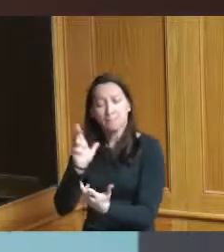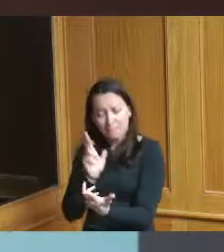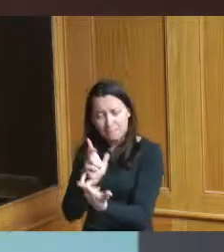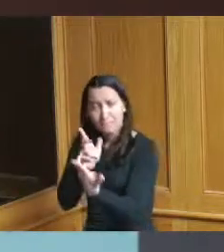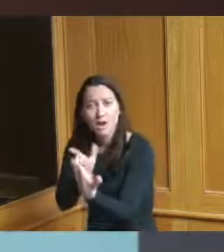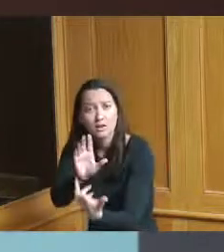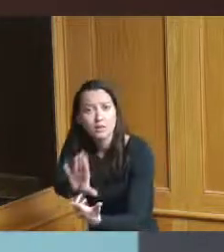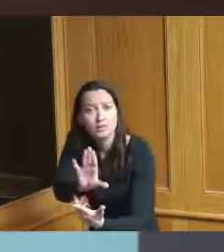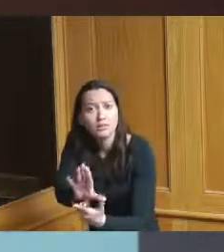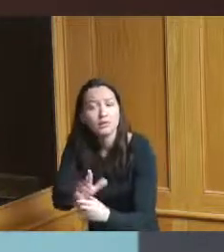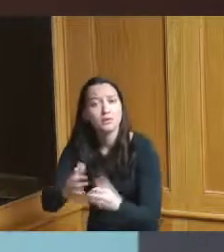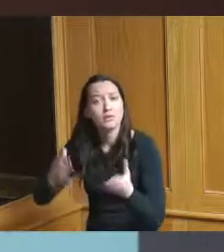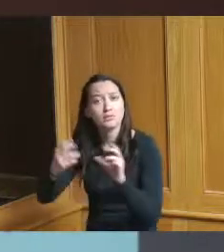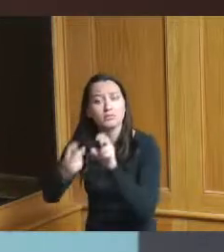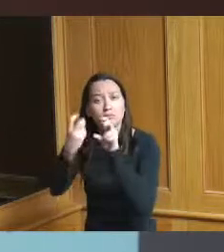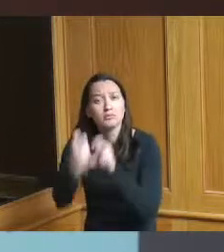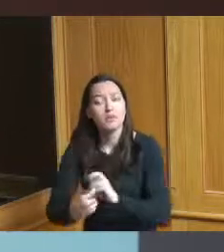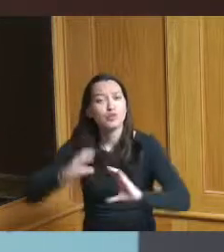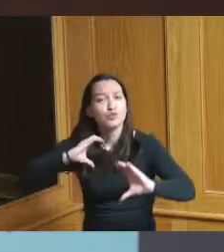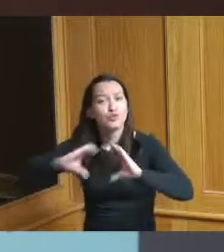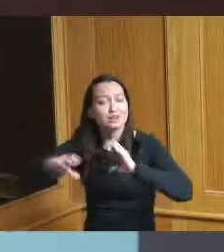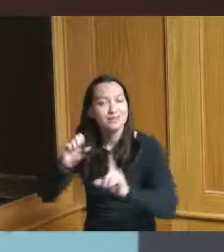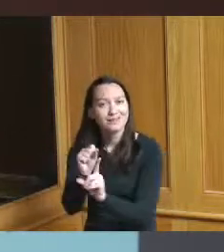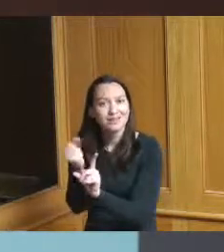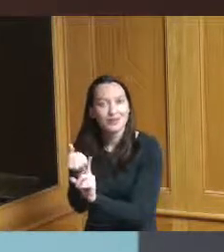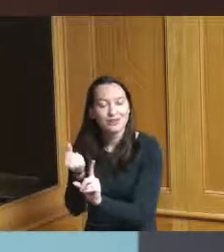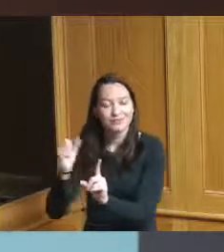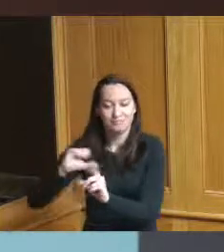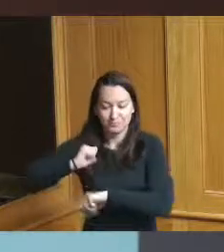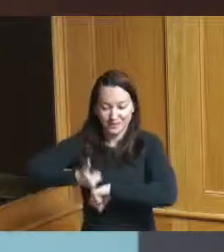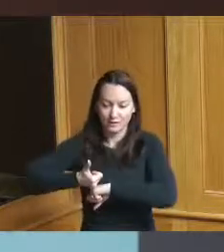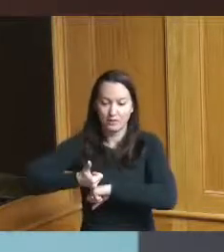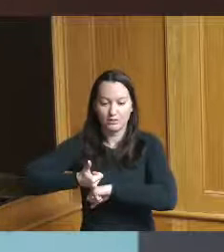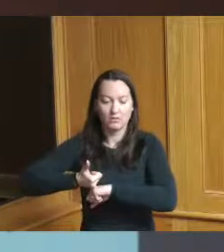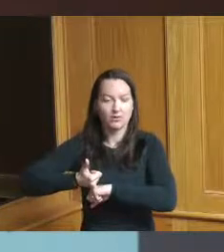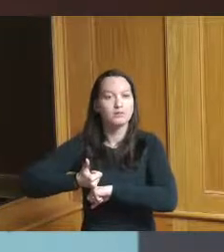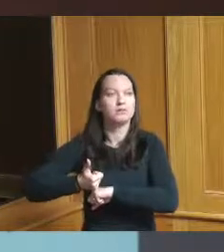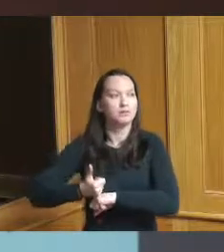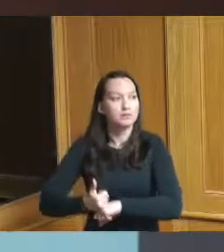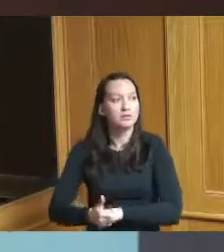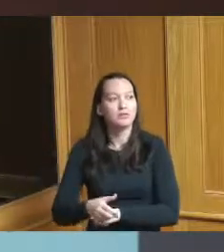having those conversations in settings that are a setting you're already in be it a barber shop be